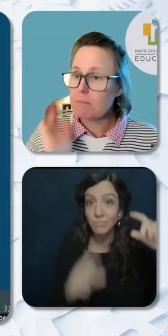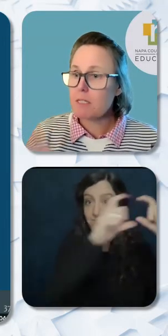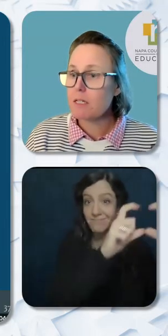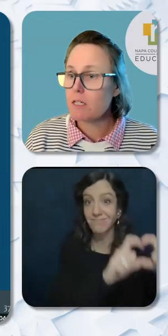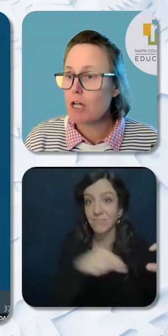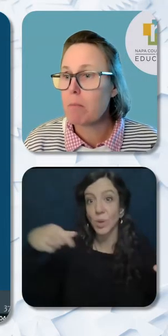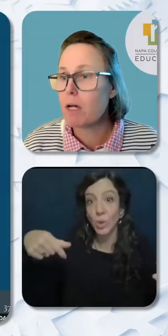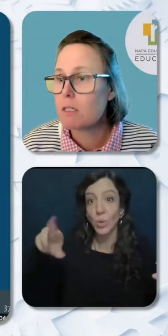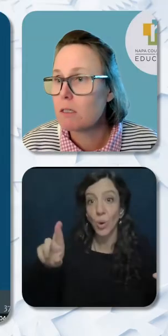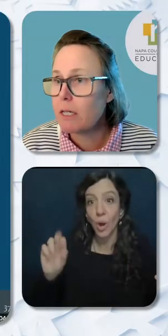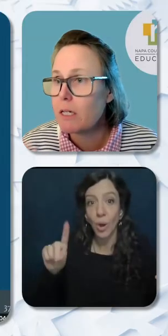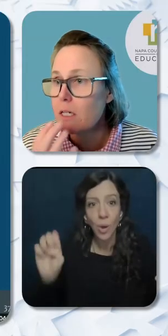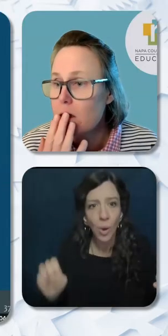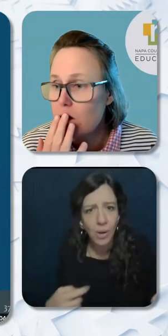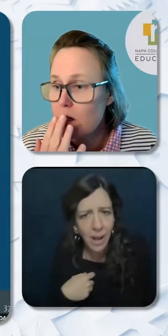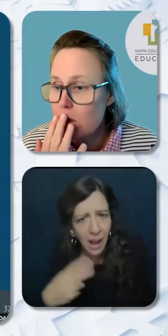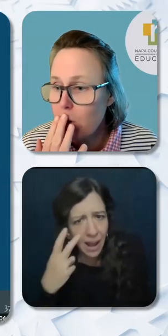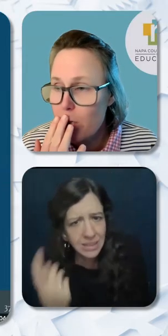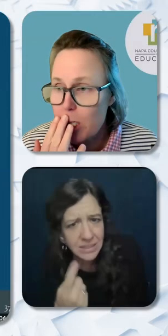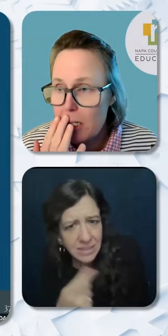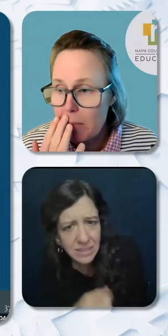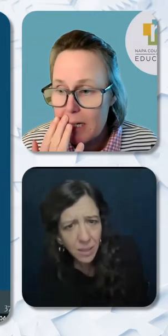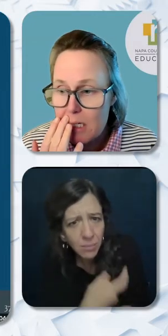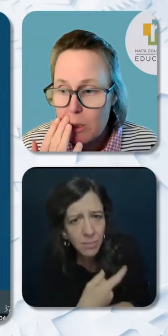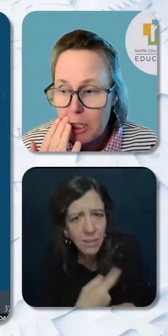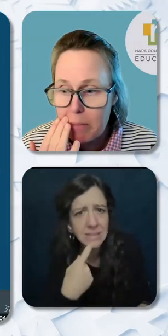And then I'm seeing in the chat box, the link is the Smart… I'm guessing